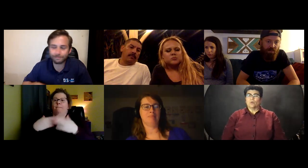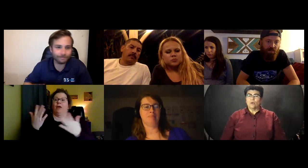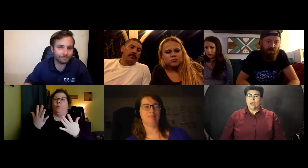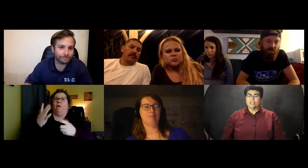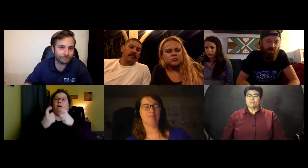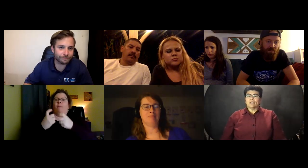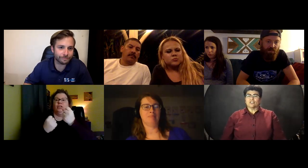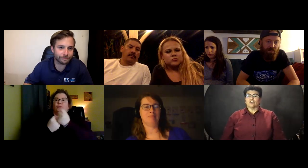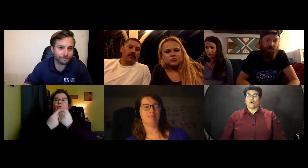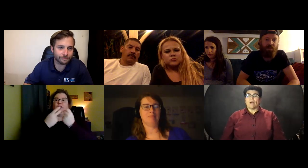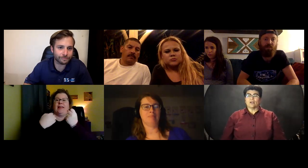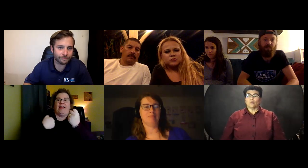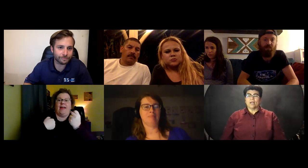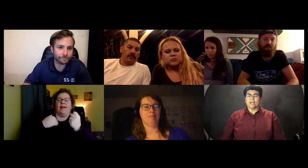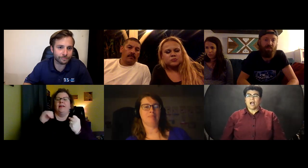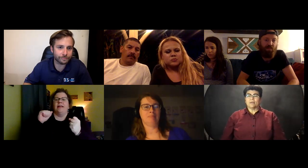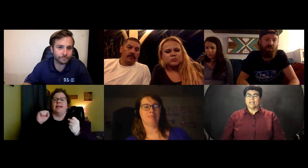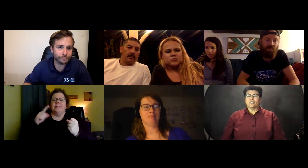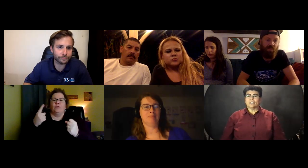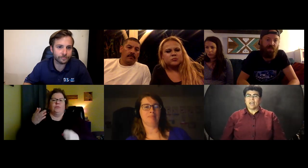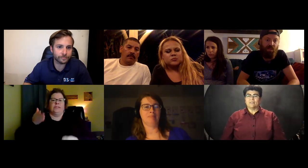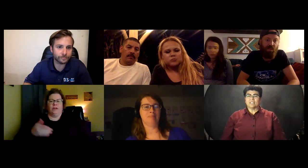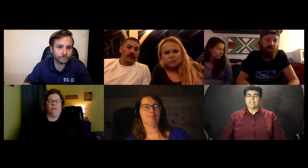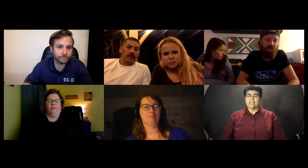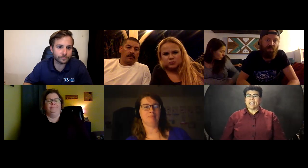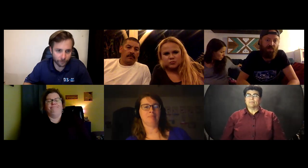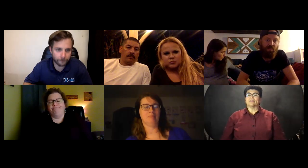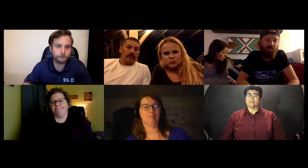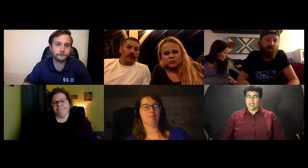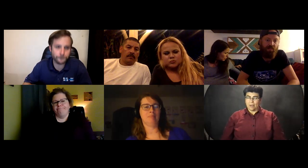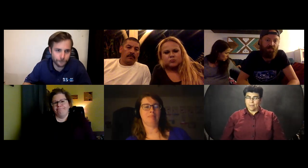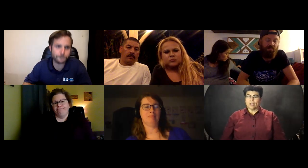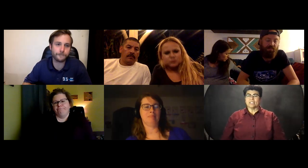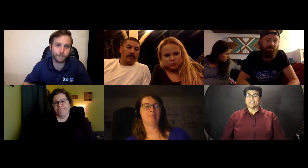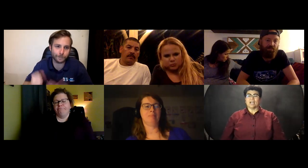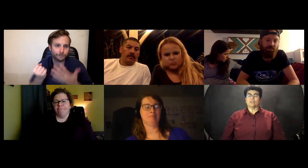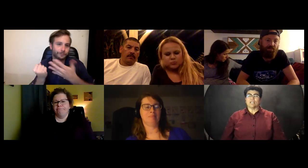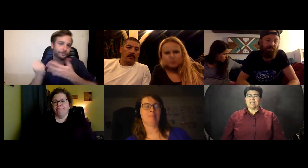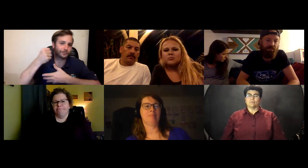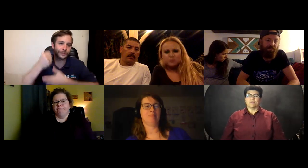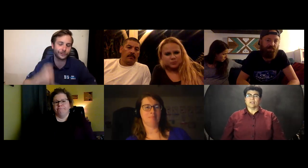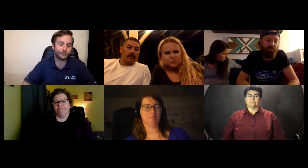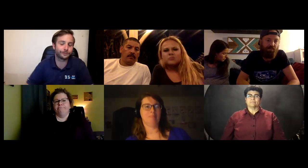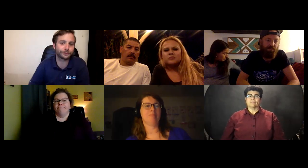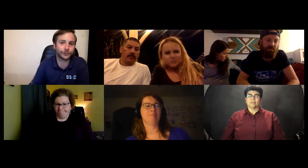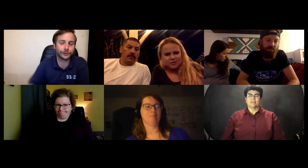wanted to make sure no matter what accommodation advocacy he had but